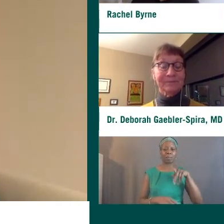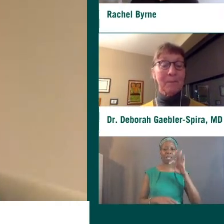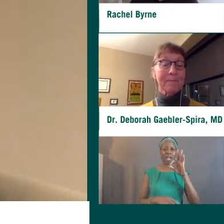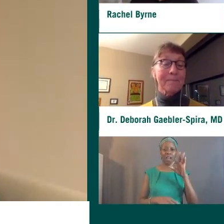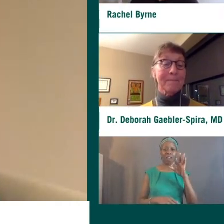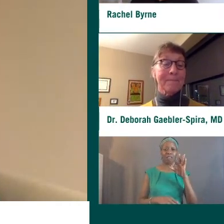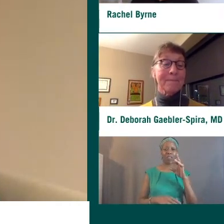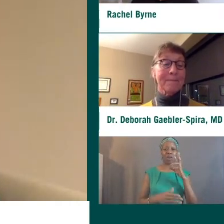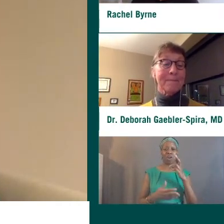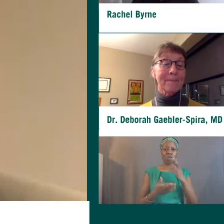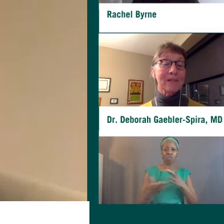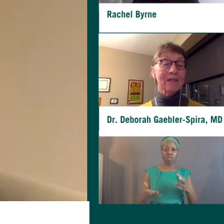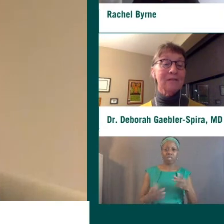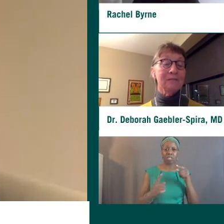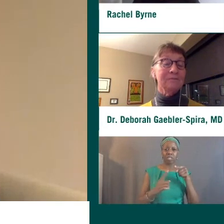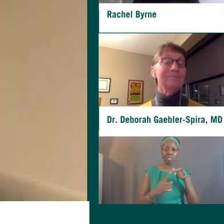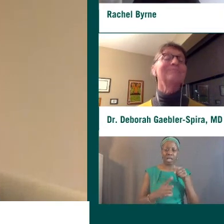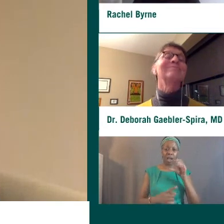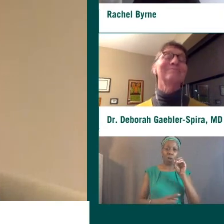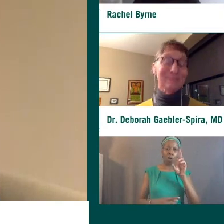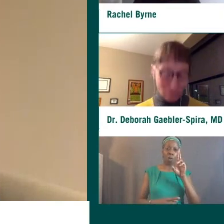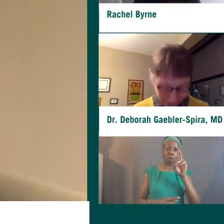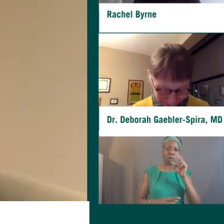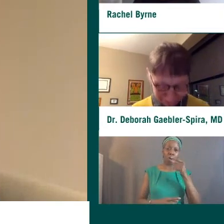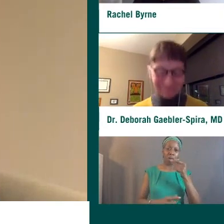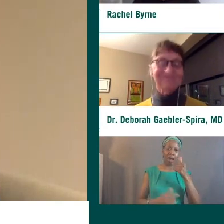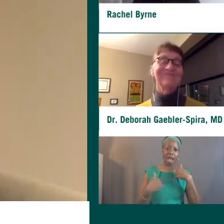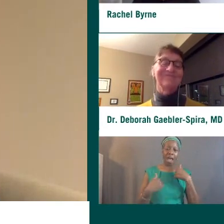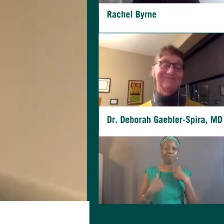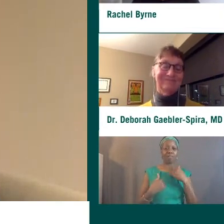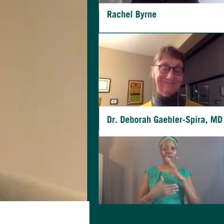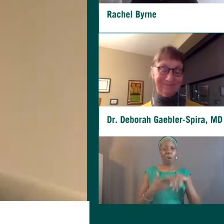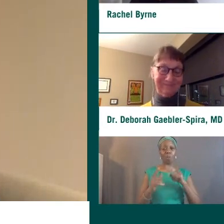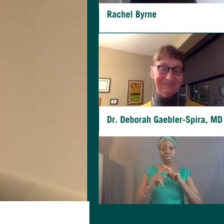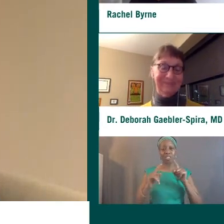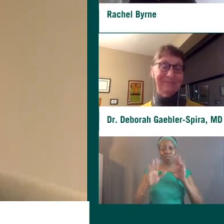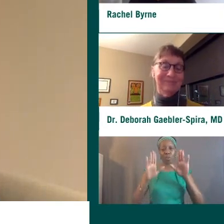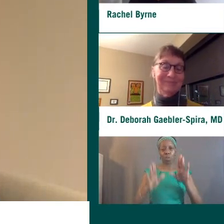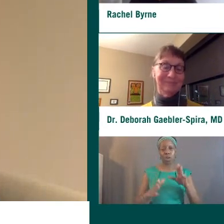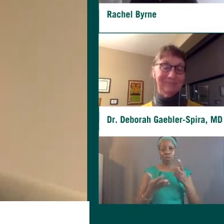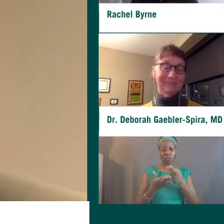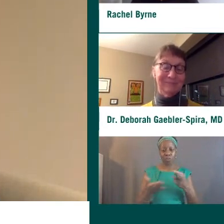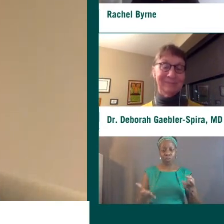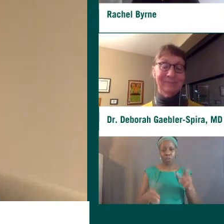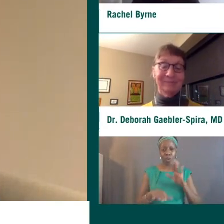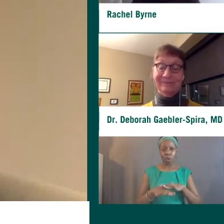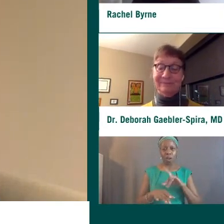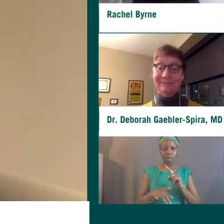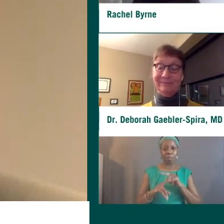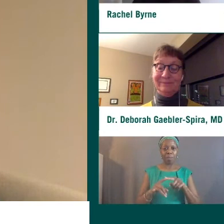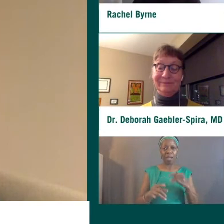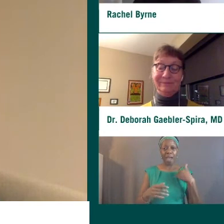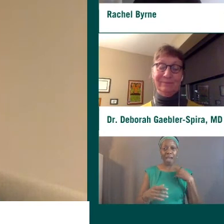But that one, particularly when you're thinking about the traffic light paper. It came out last year, 2019, so it is very relevant